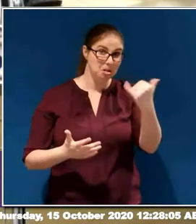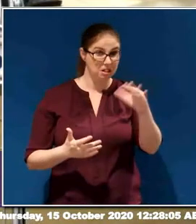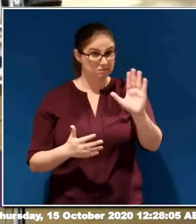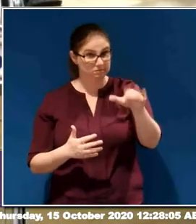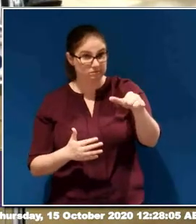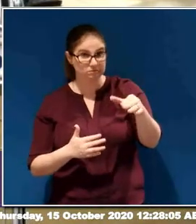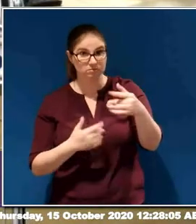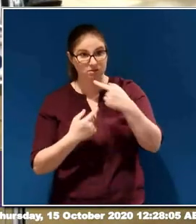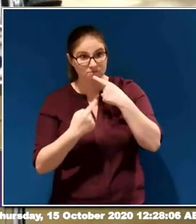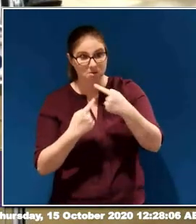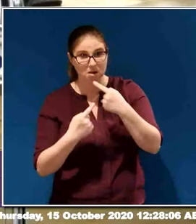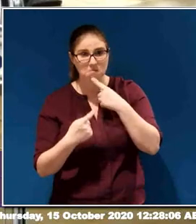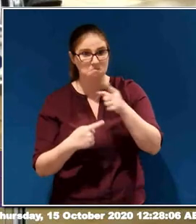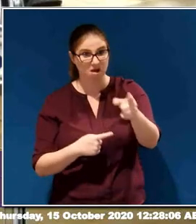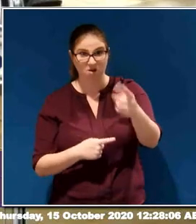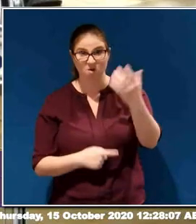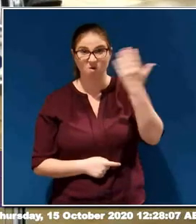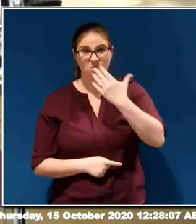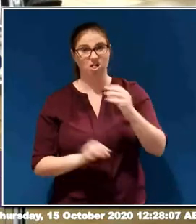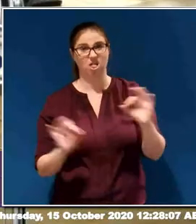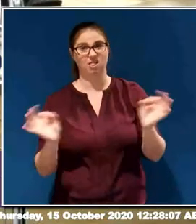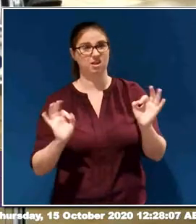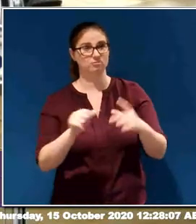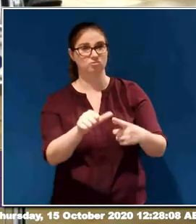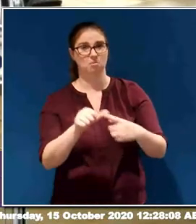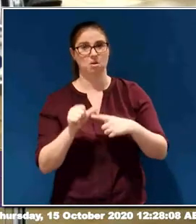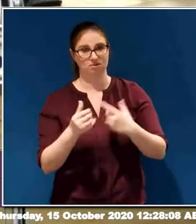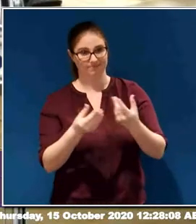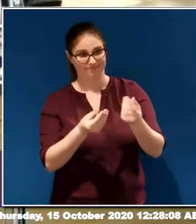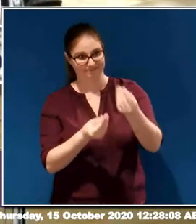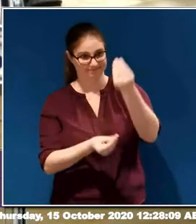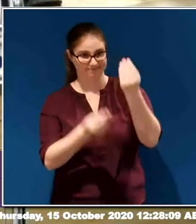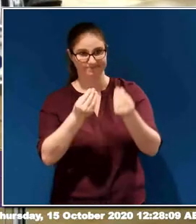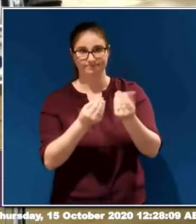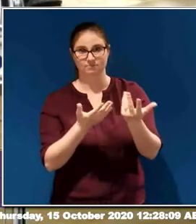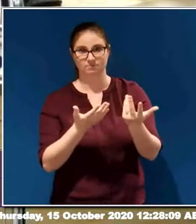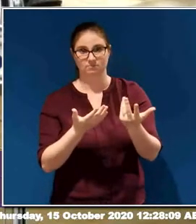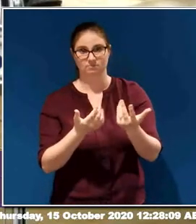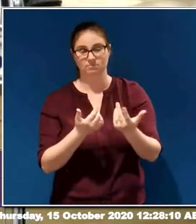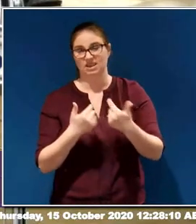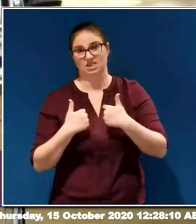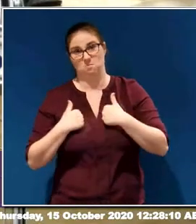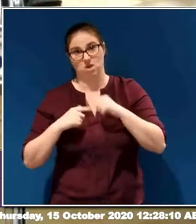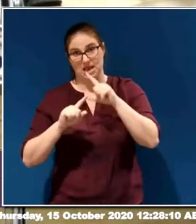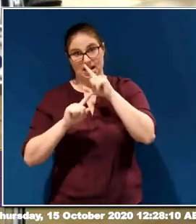Then we can't progress that application, that request. Does that happen sometimes?